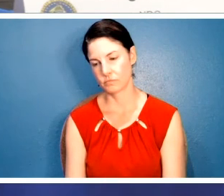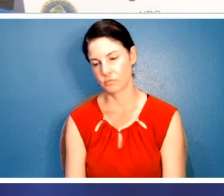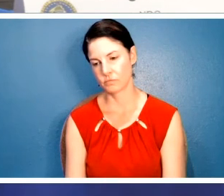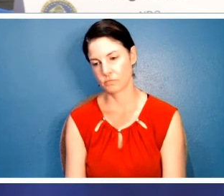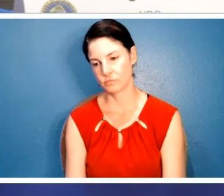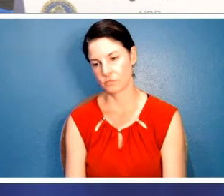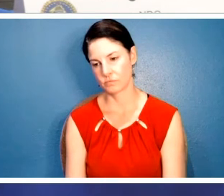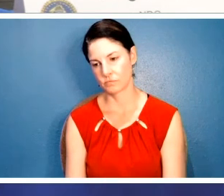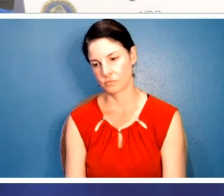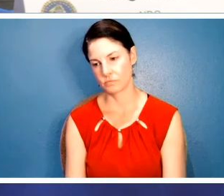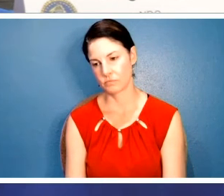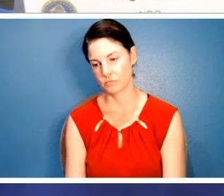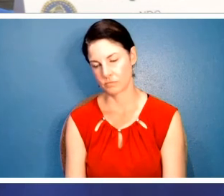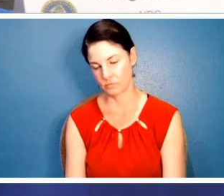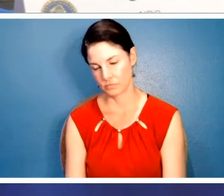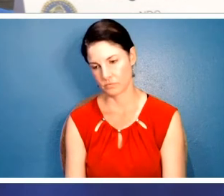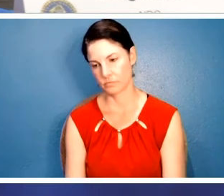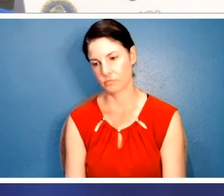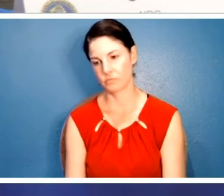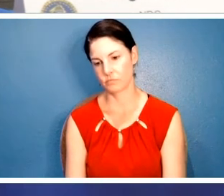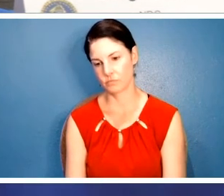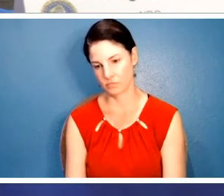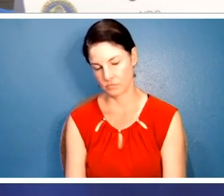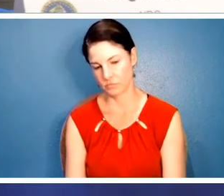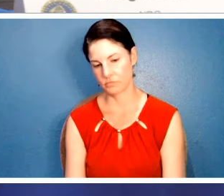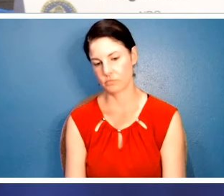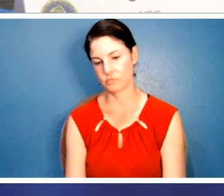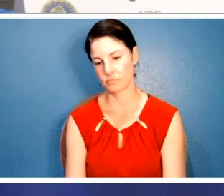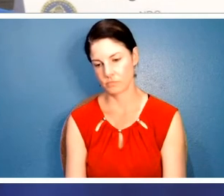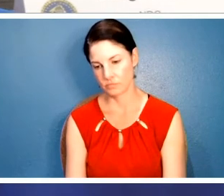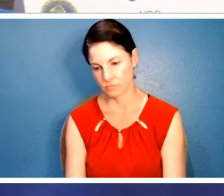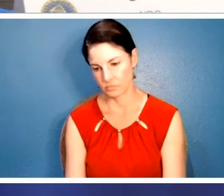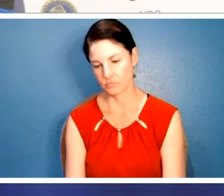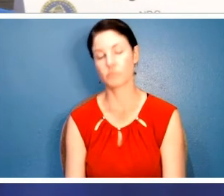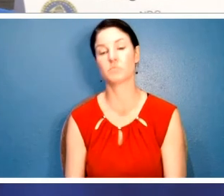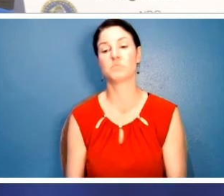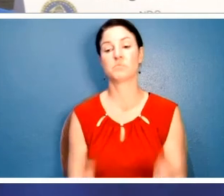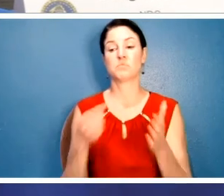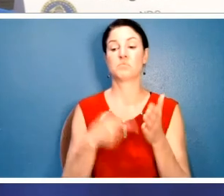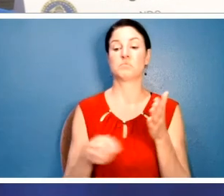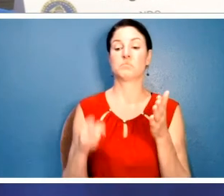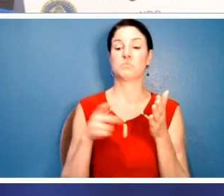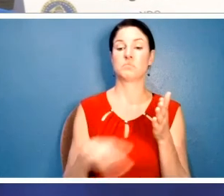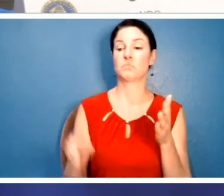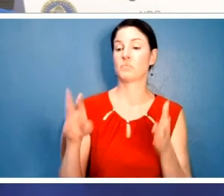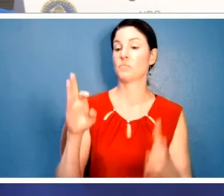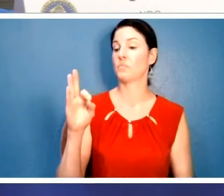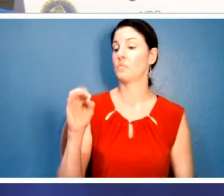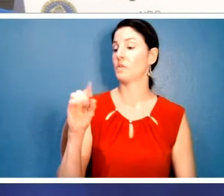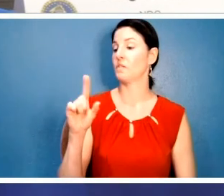SacGov: within the next couple of weeks, and you click on folsom prison, there will be a zero there and.